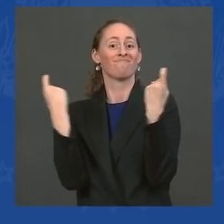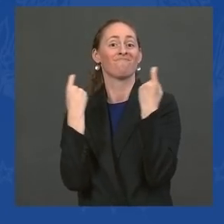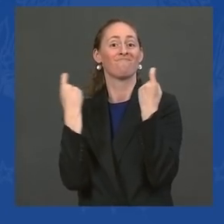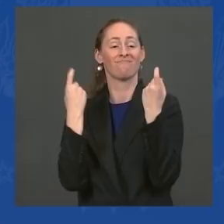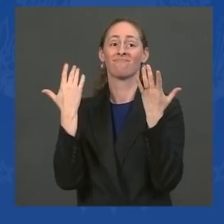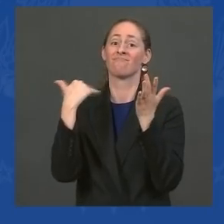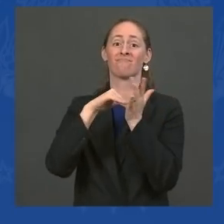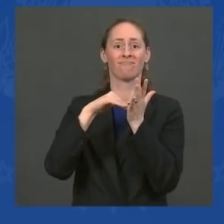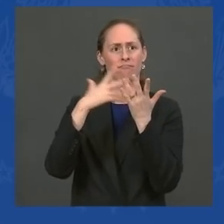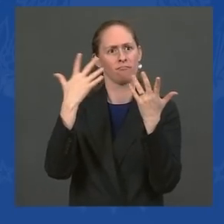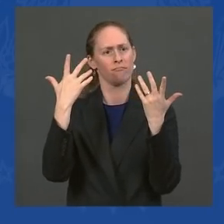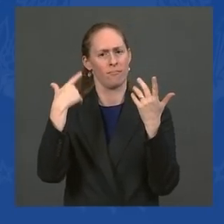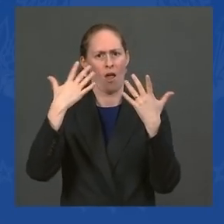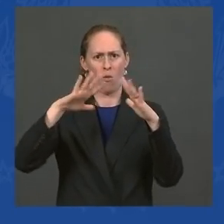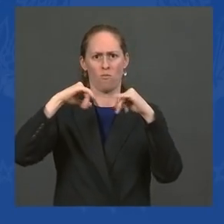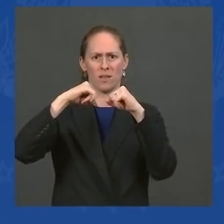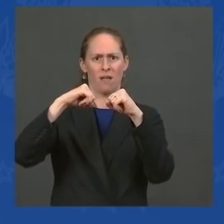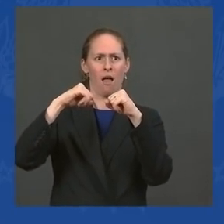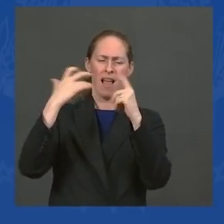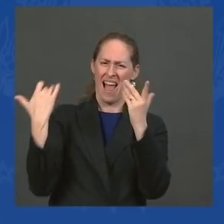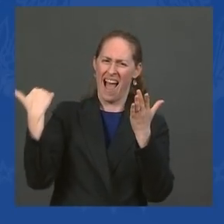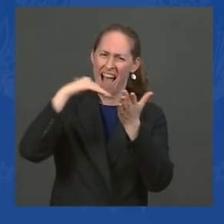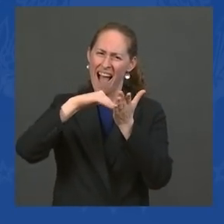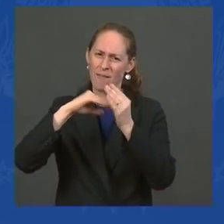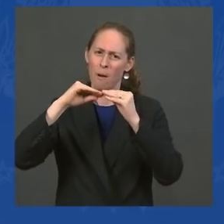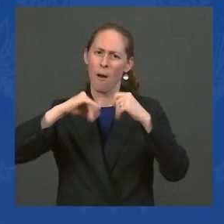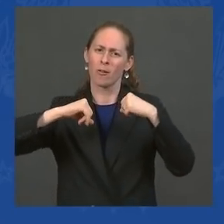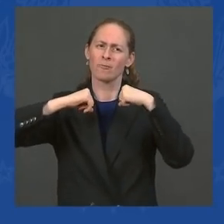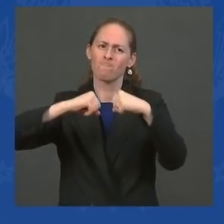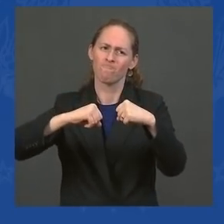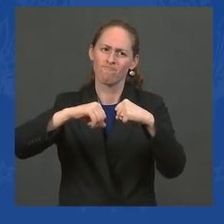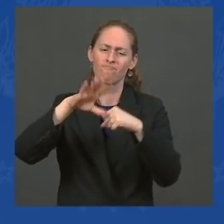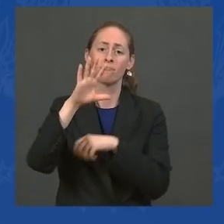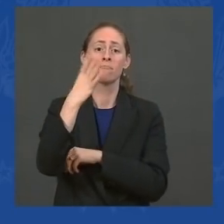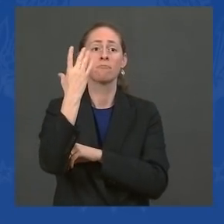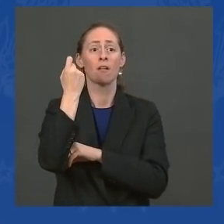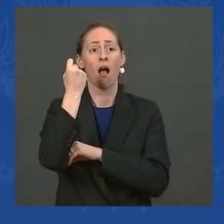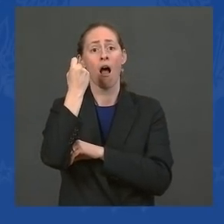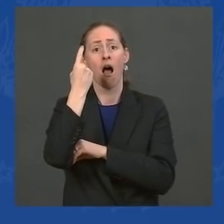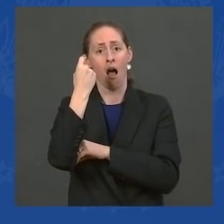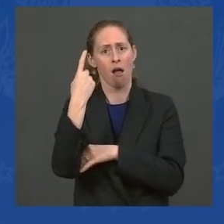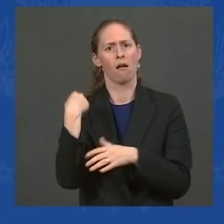we're also committed to building back better as we tackle our climate crisis.